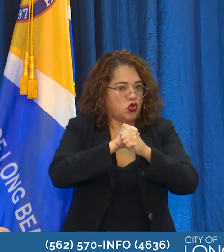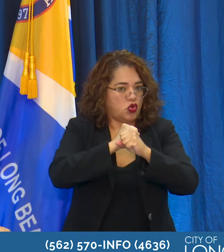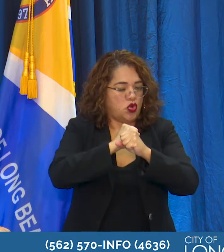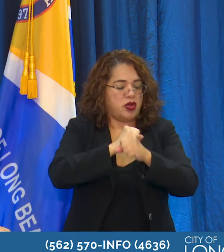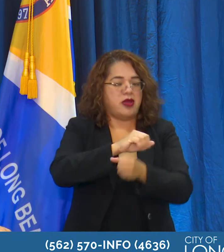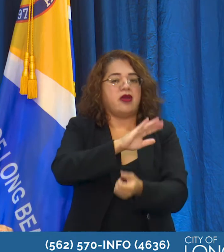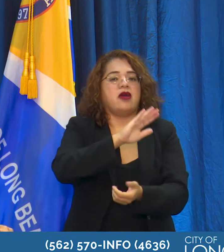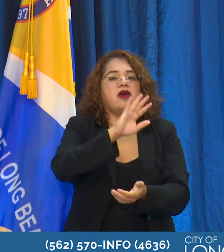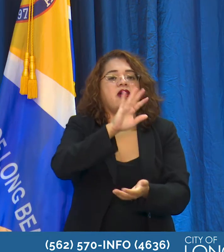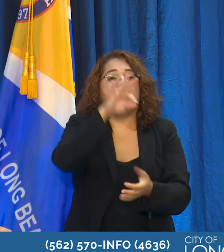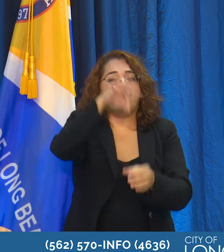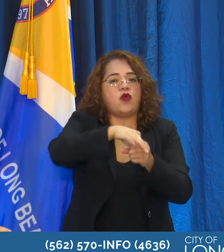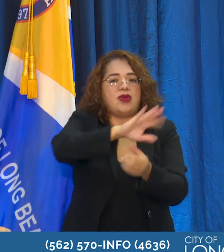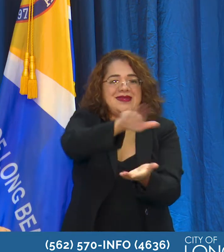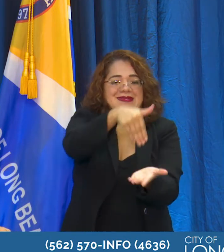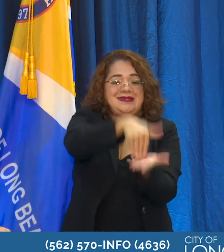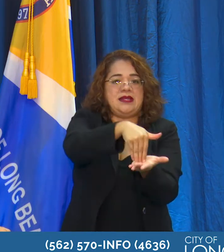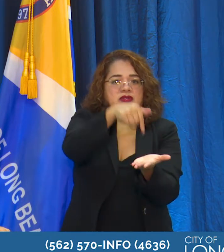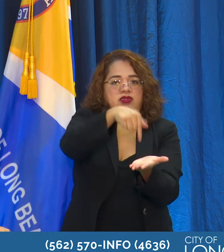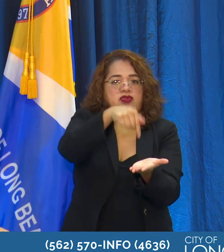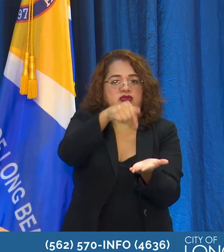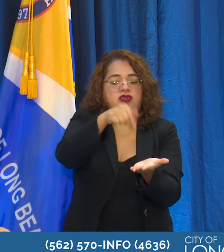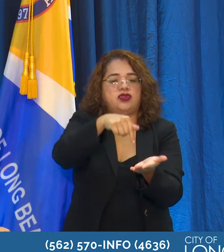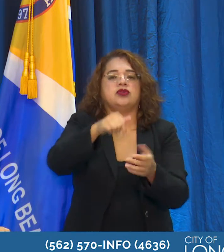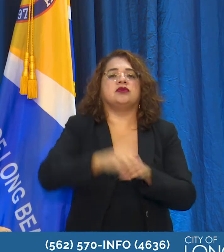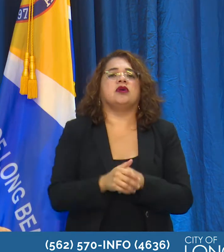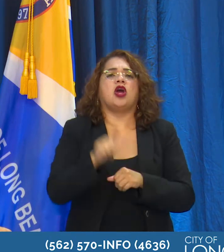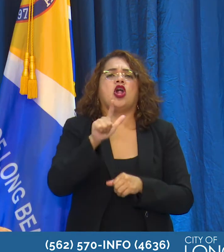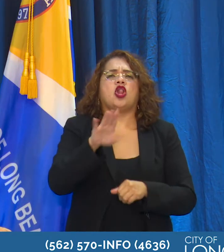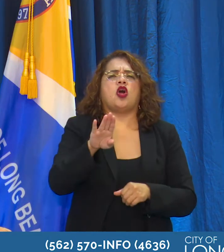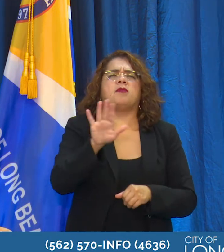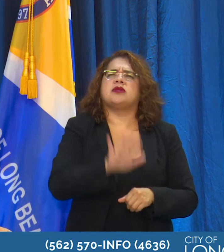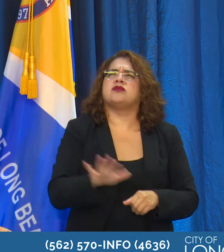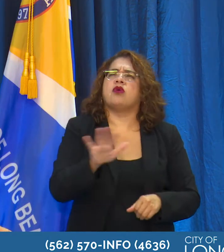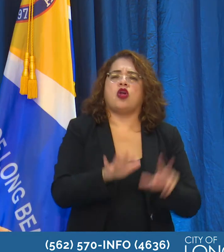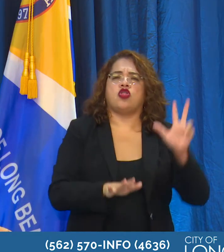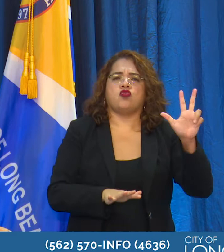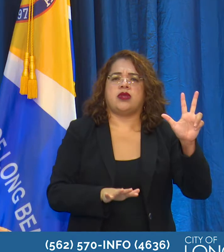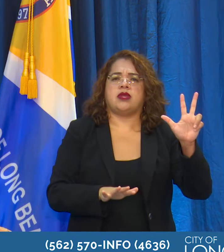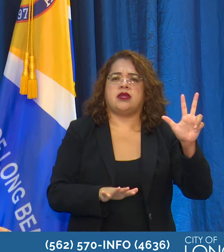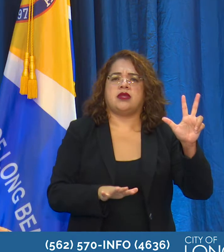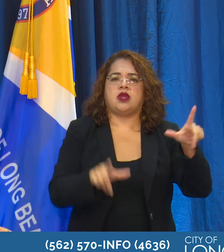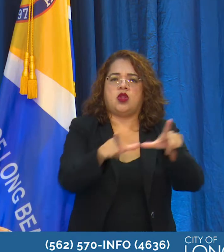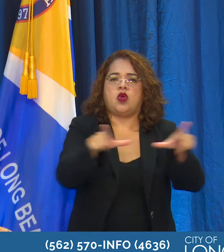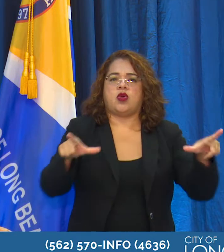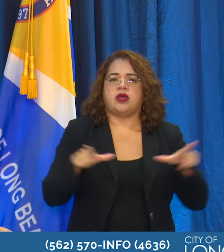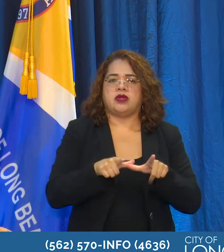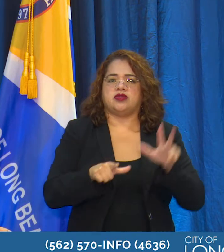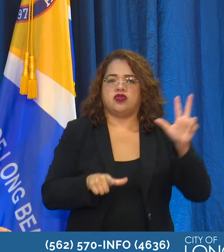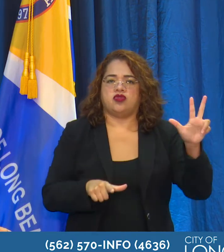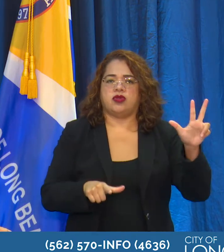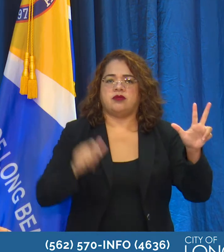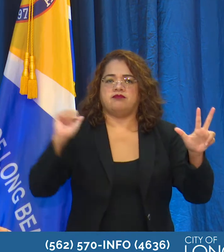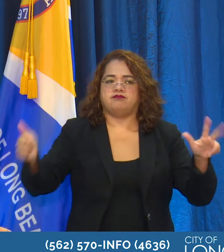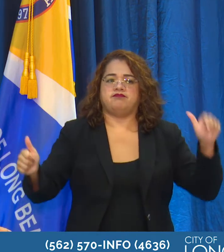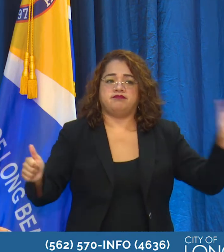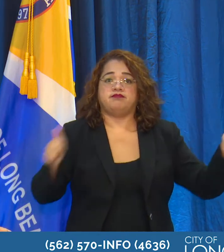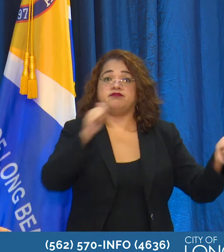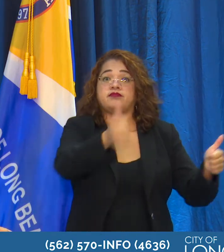Long Beach will have likely at least three voting centers across the city. These are not operated by the city of Long Beach.